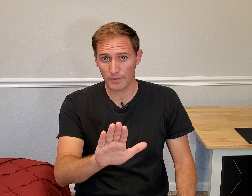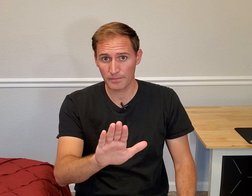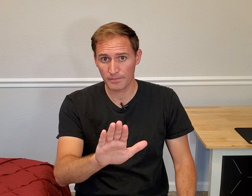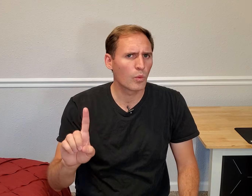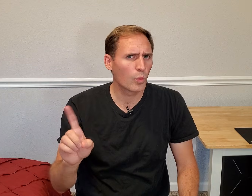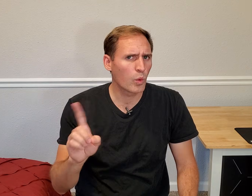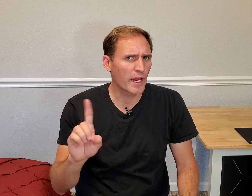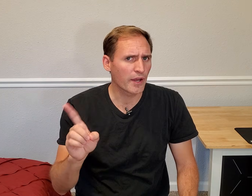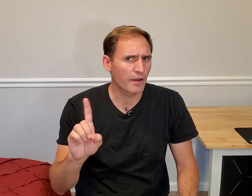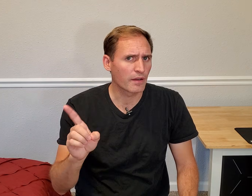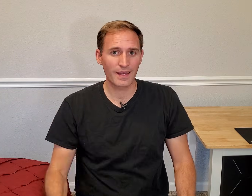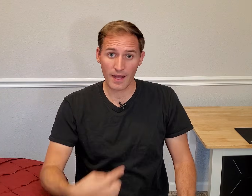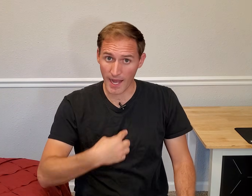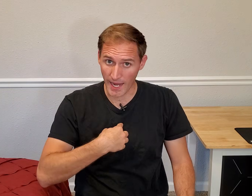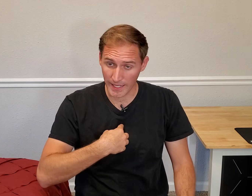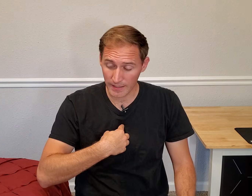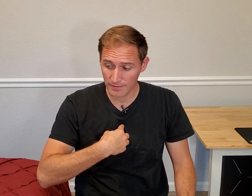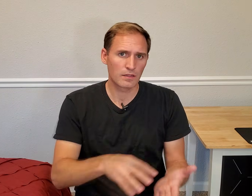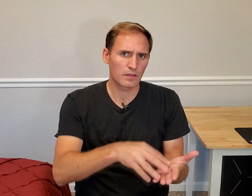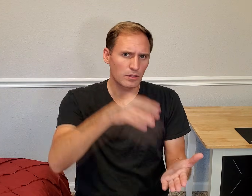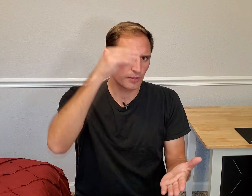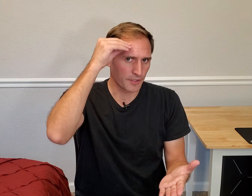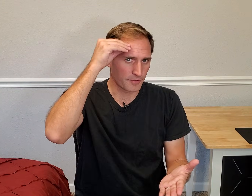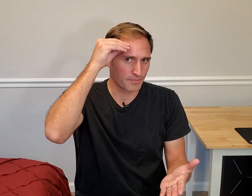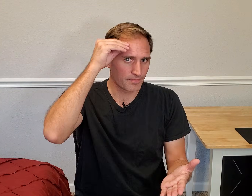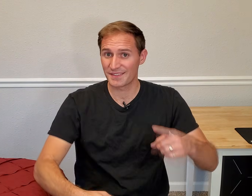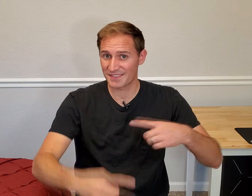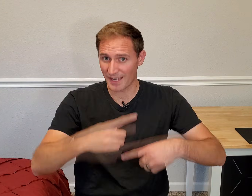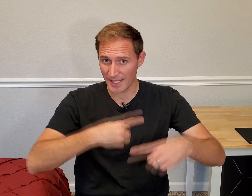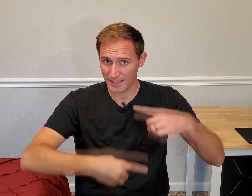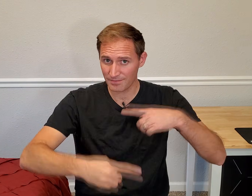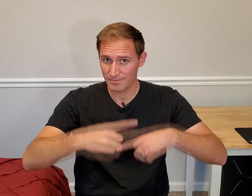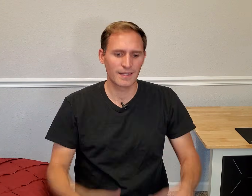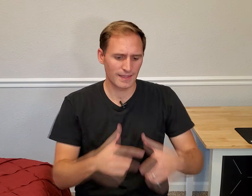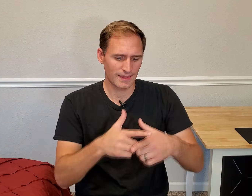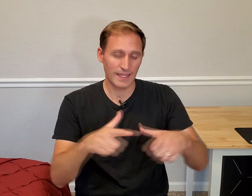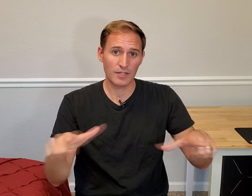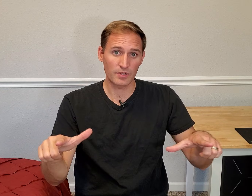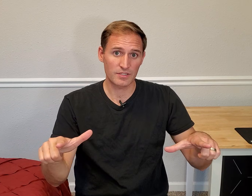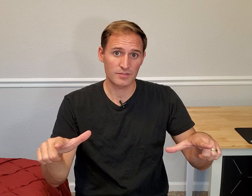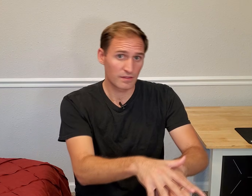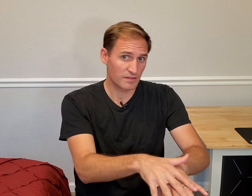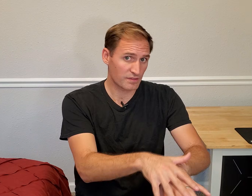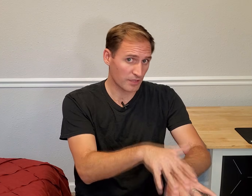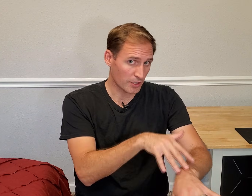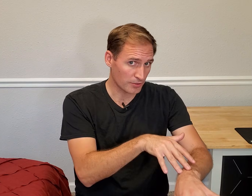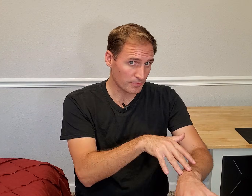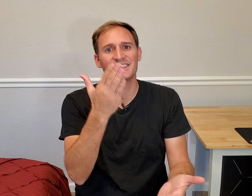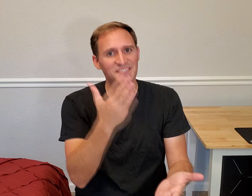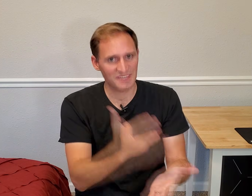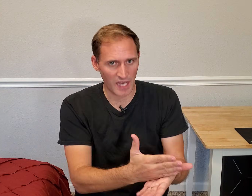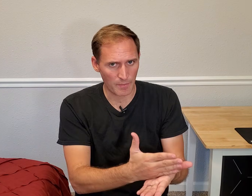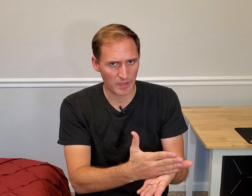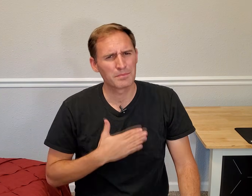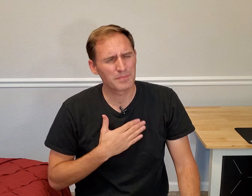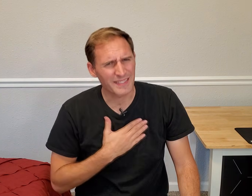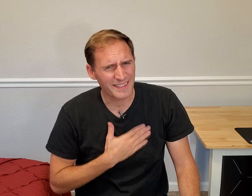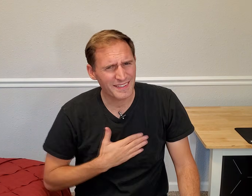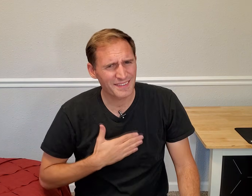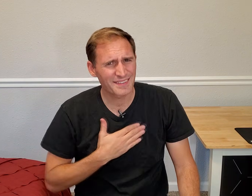where I learn sign language slow stop please